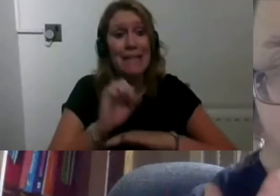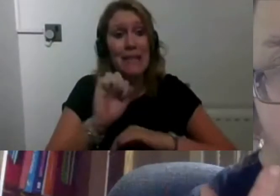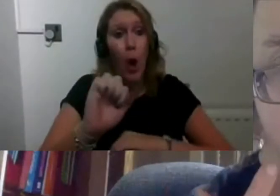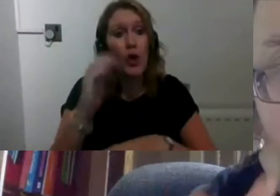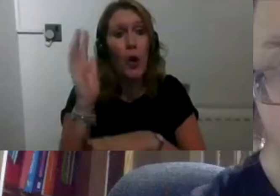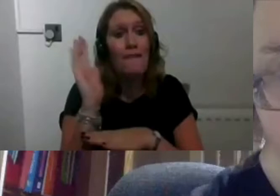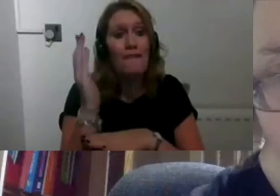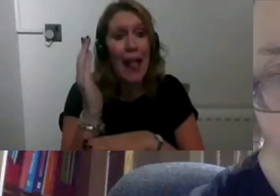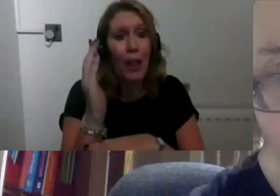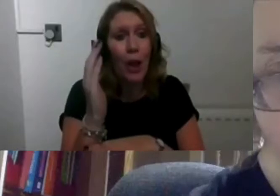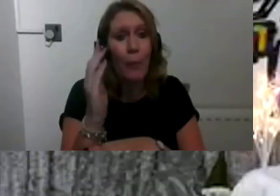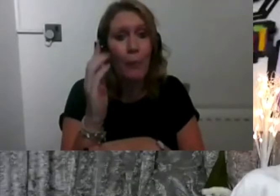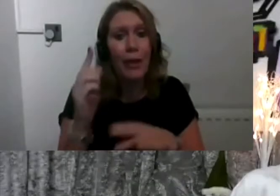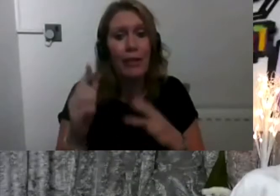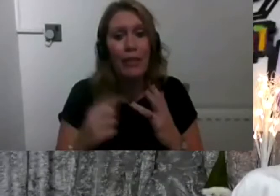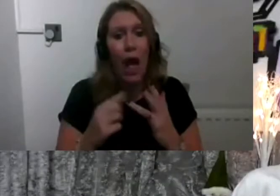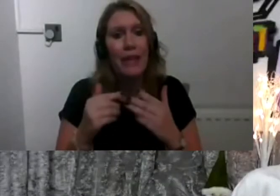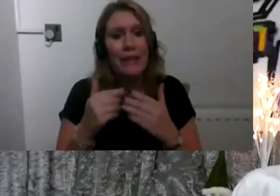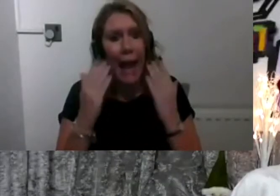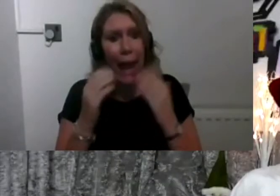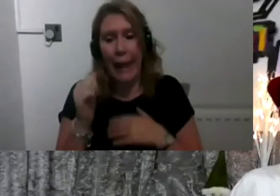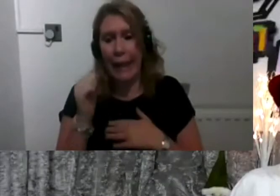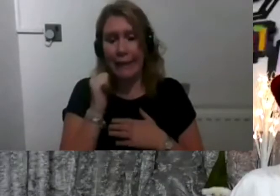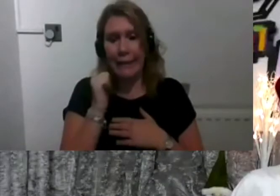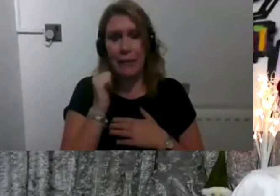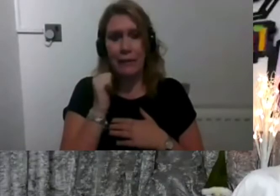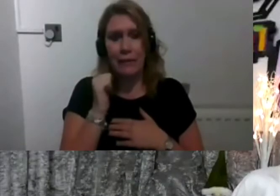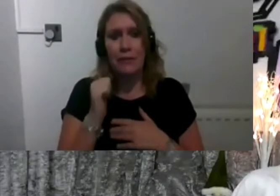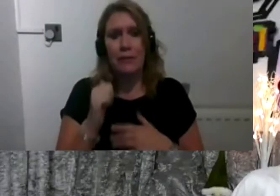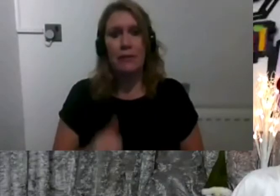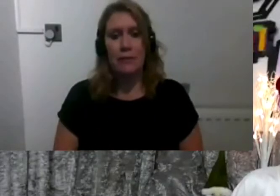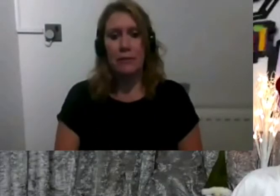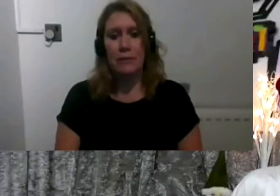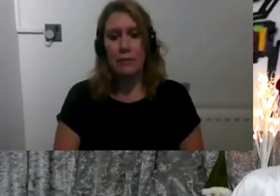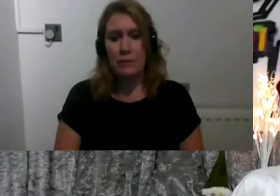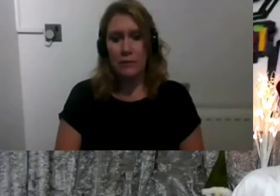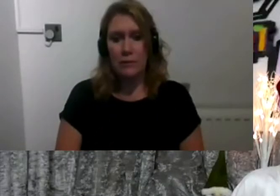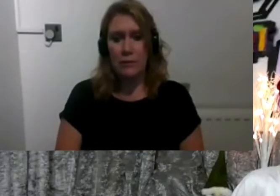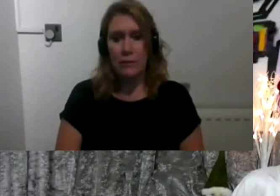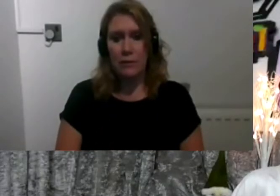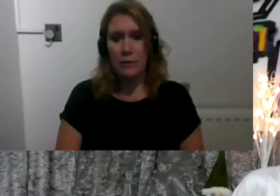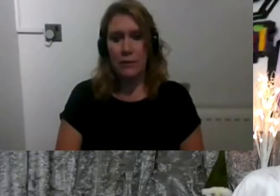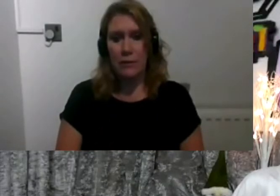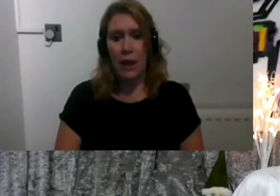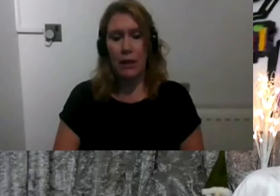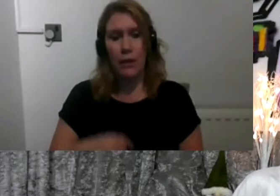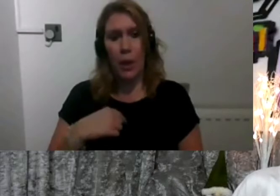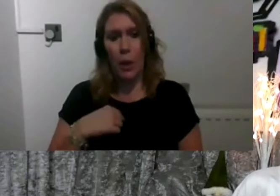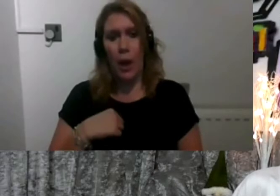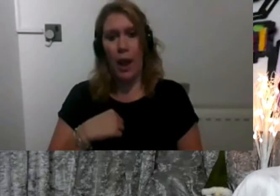Great. So I am looking through the other poets in the café, I have had a